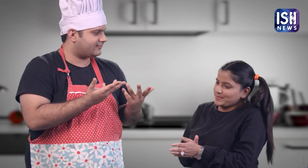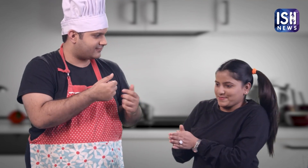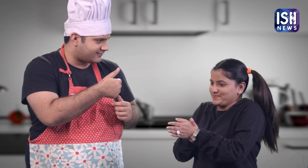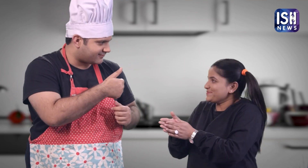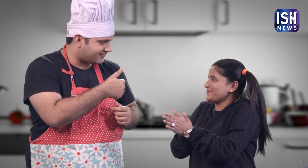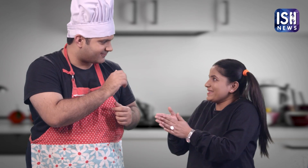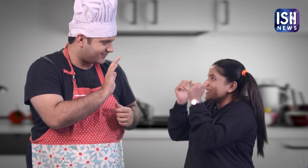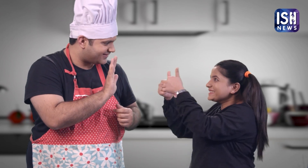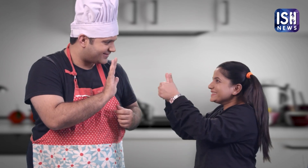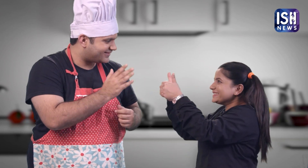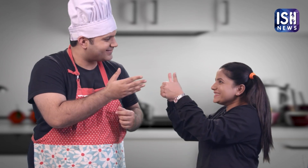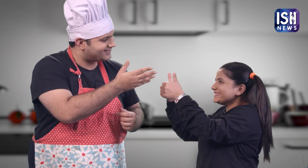Ok? Yess!! Now go.